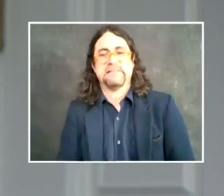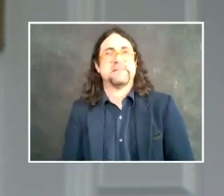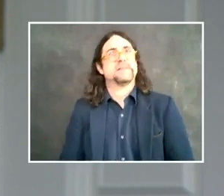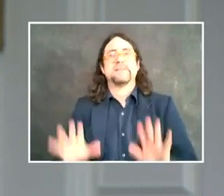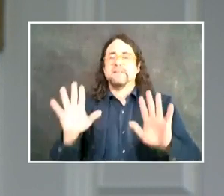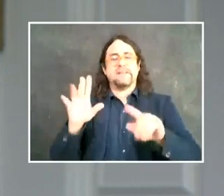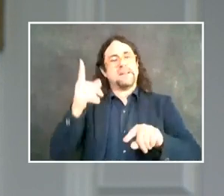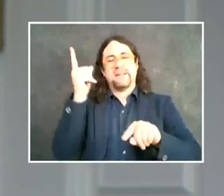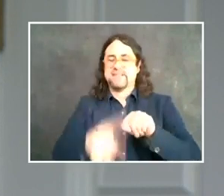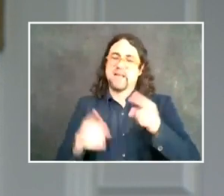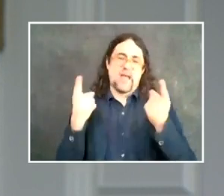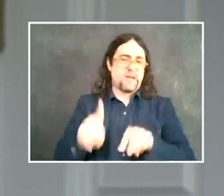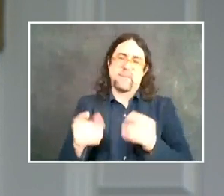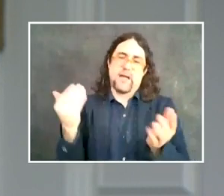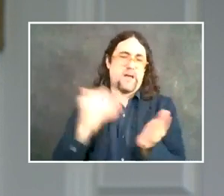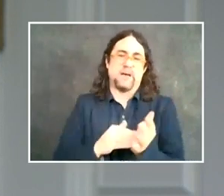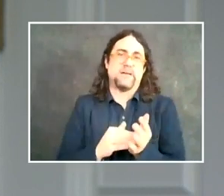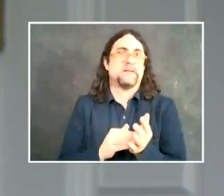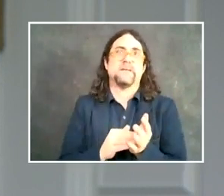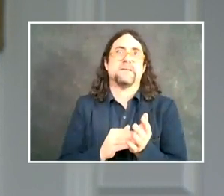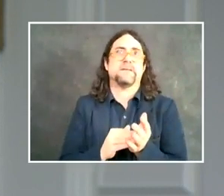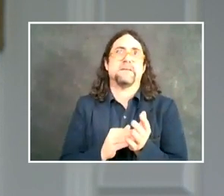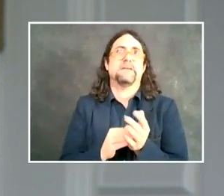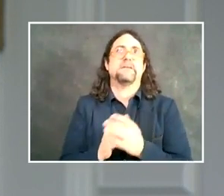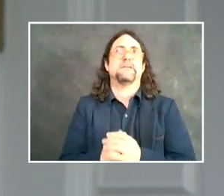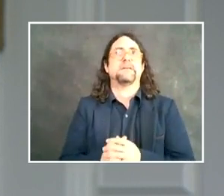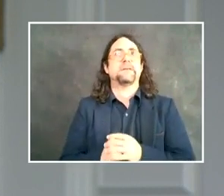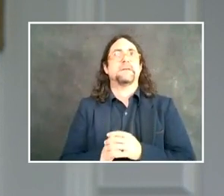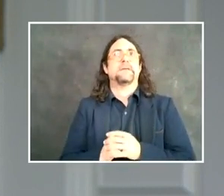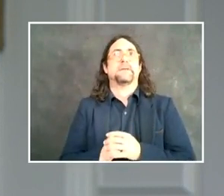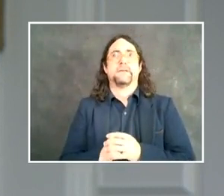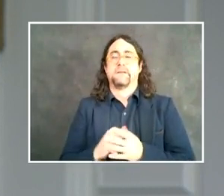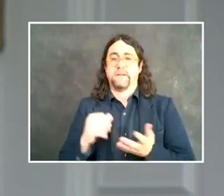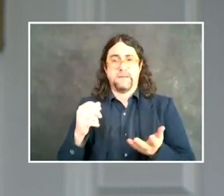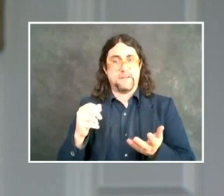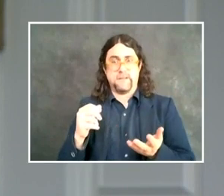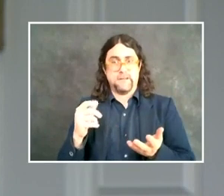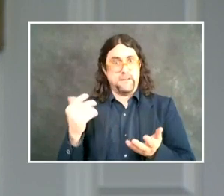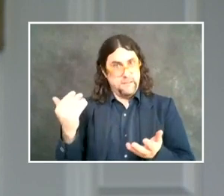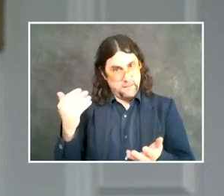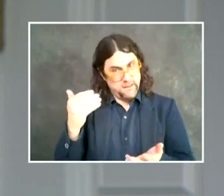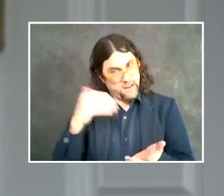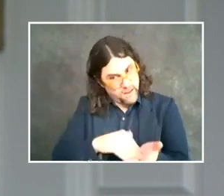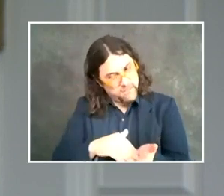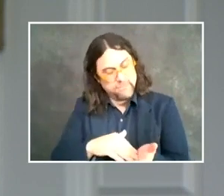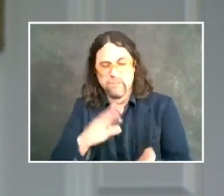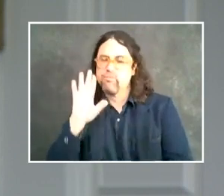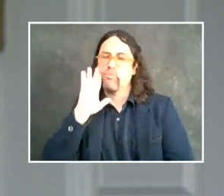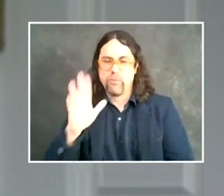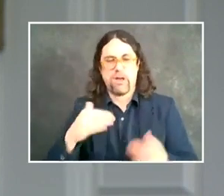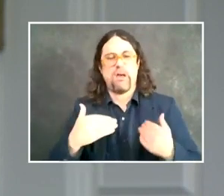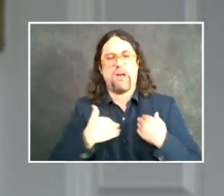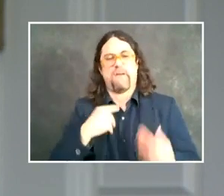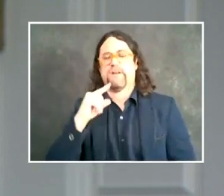NIGHT, IMMEDIATELY BEING BROKEN UP AND STERN CONSEQUENCES. WHAT WE KNOW ABOUT YESTERDAY'S INCIDENT WAS THAT AT